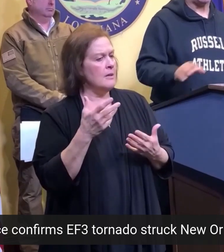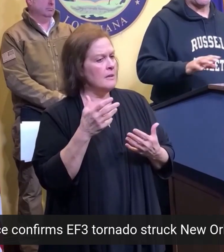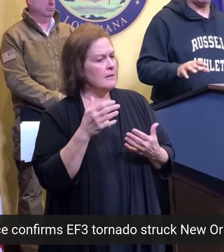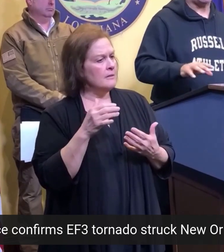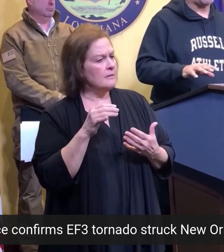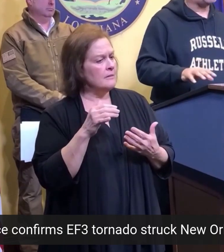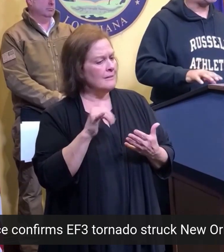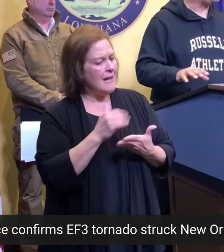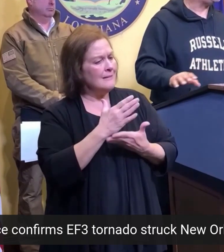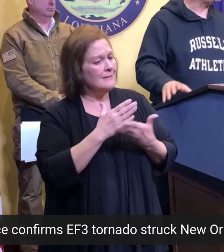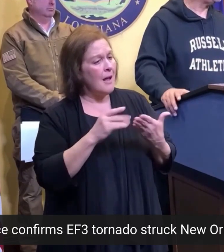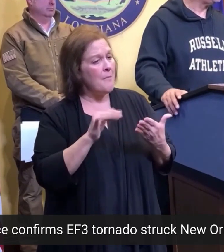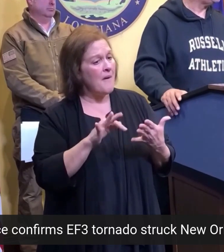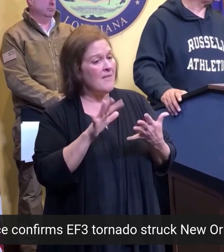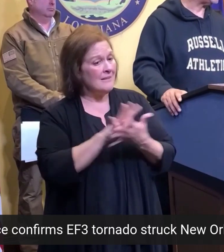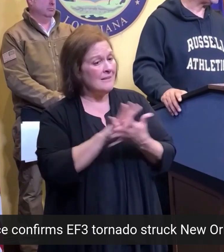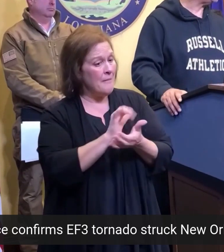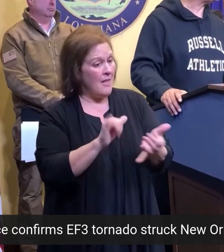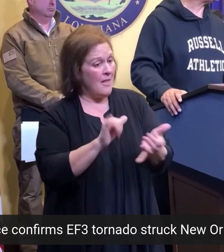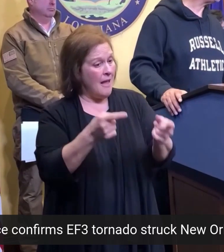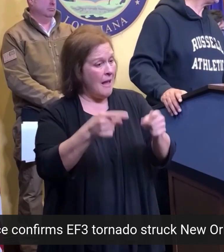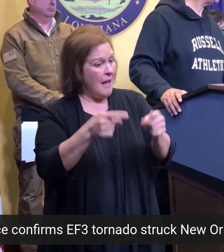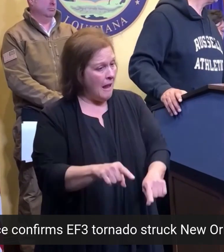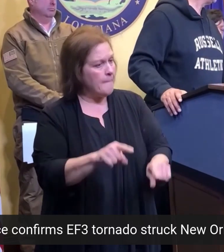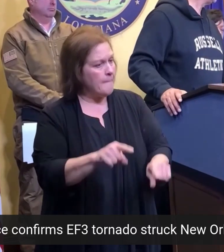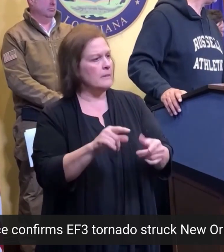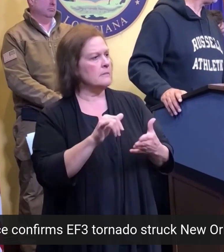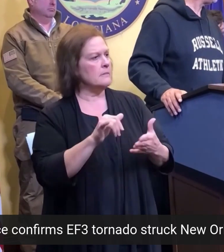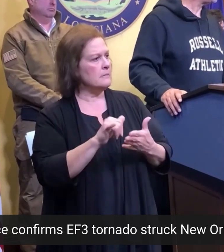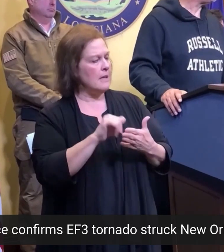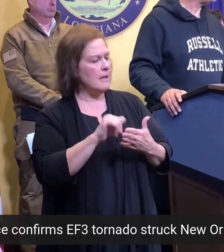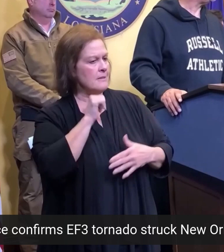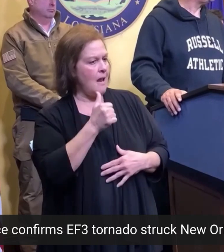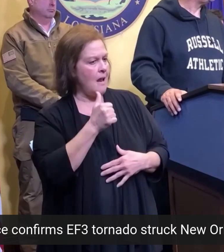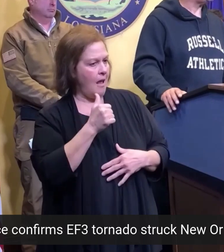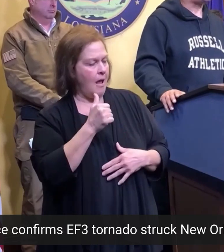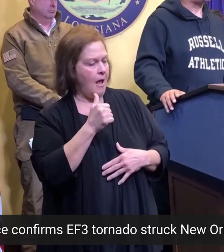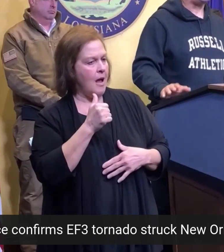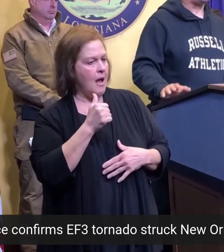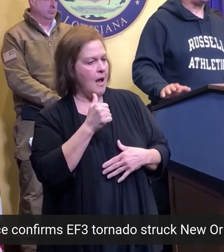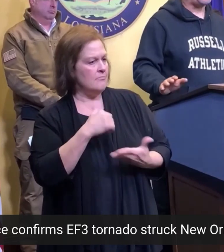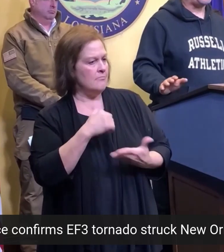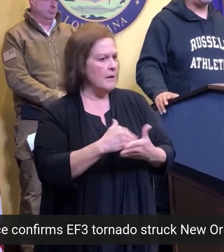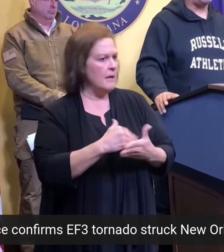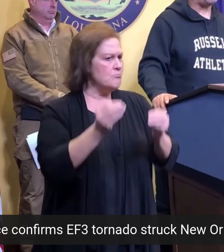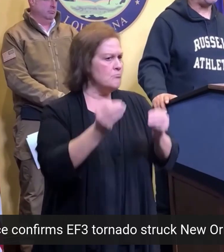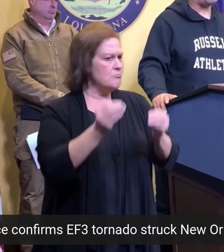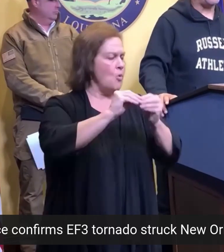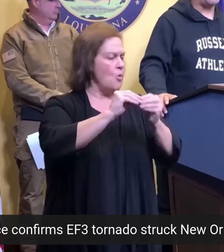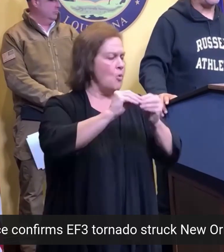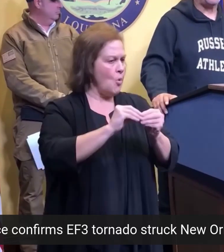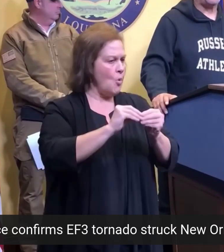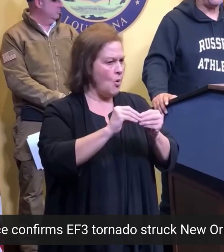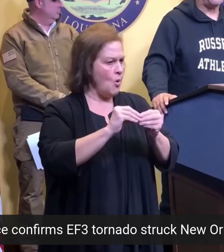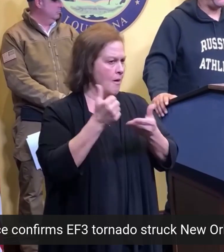damage that was immediate was not an obstruction uh for recovery uh so thank you very much and uh